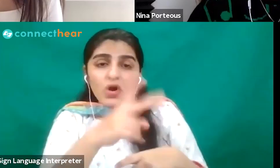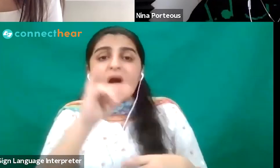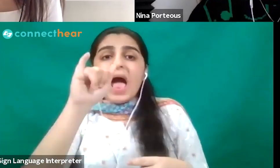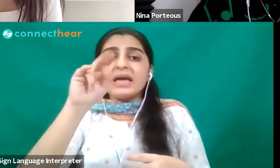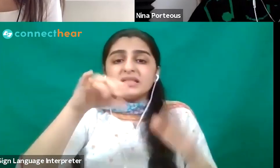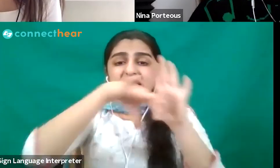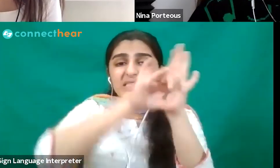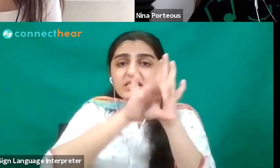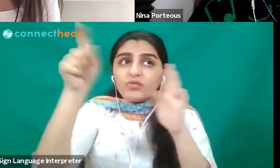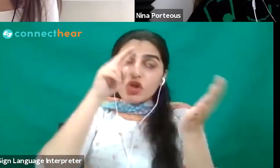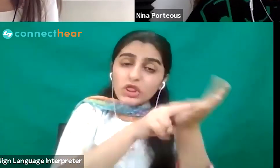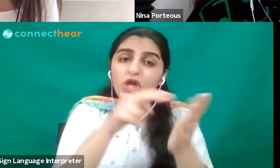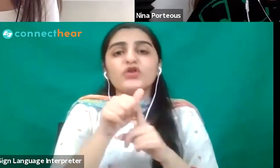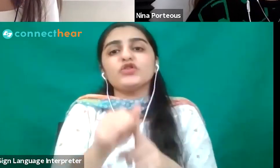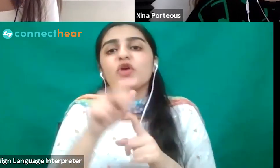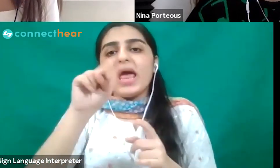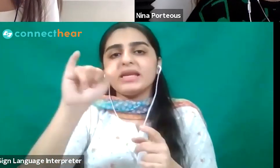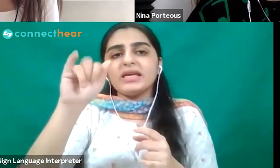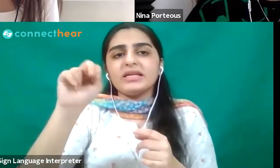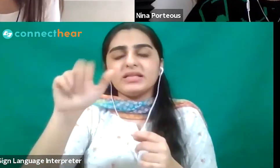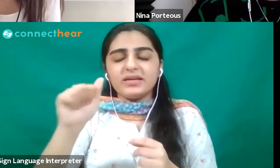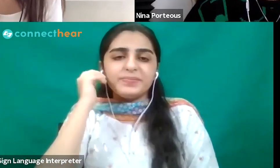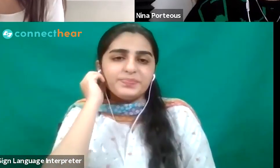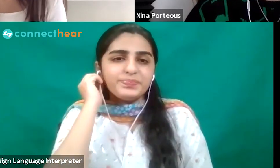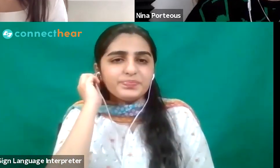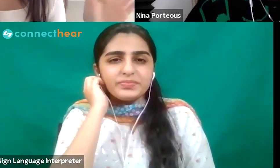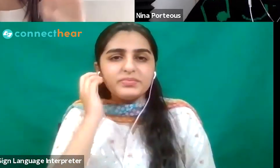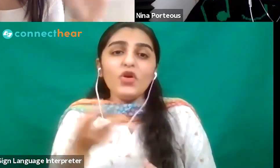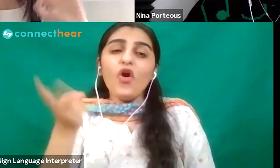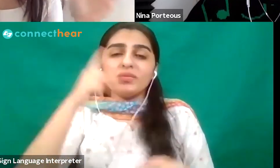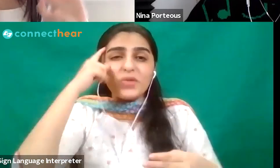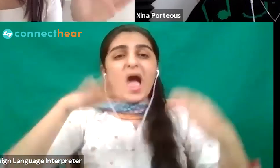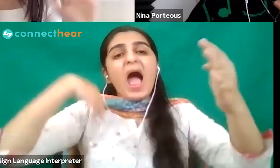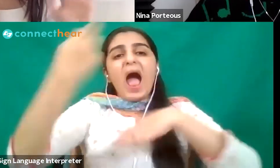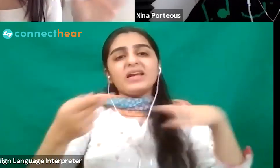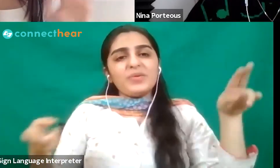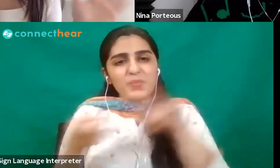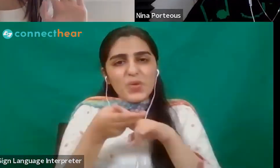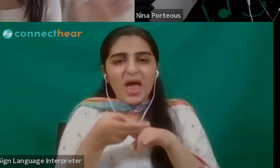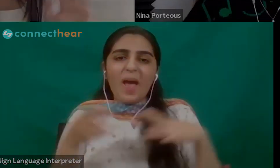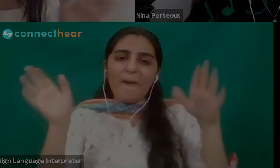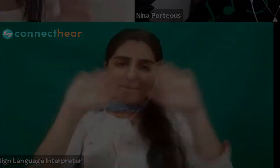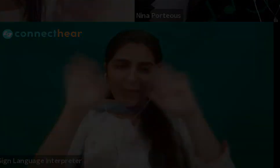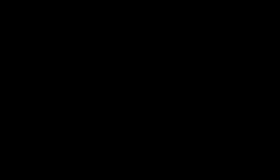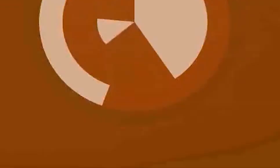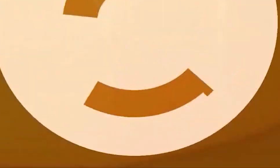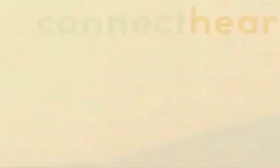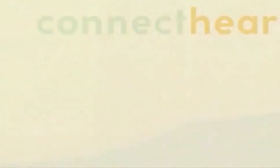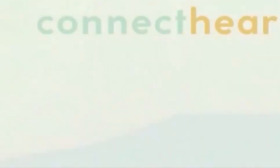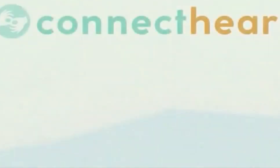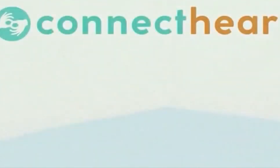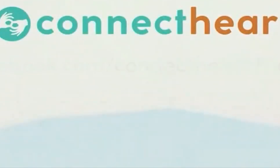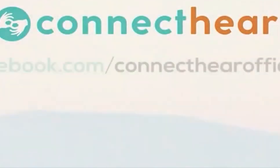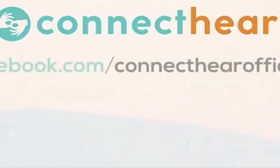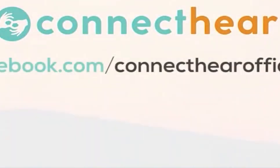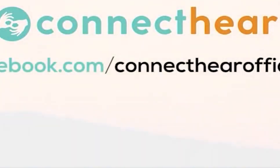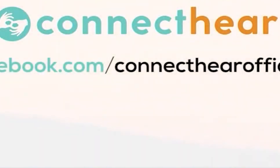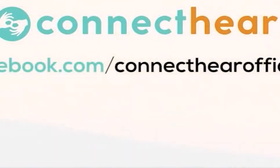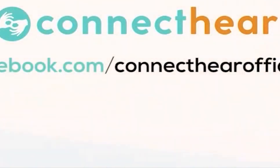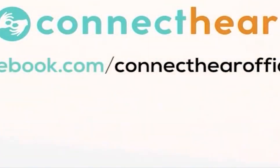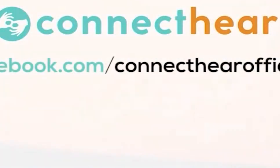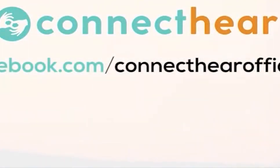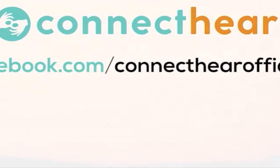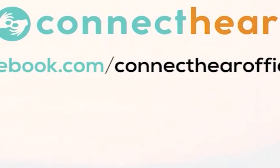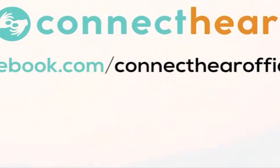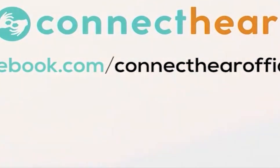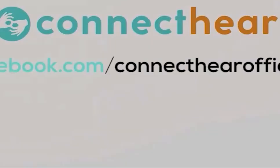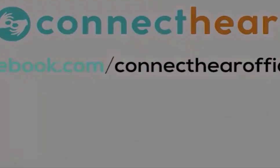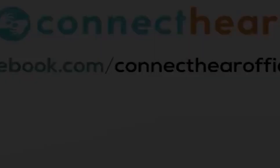And it's basically bringing awareness to the deaf community and the creative industry and kind of working together with hearing people, and just kind of creating like fun little projects just to kind of like that everything to infer line to double.